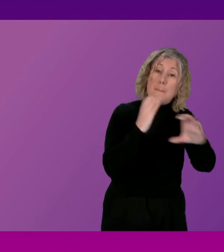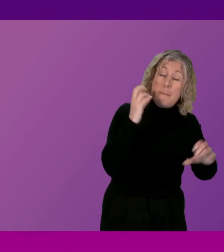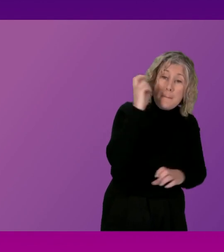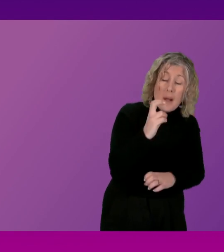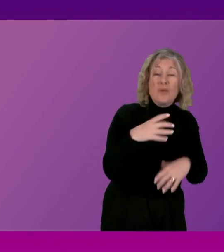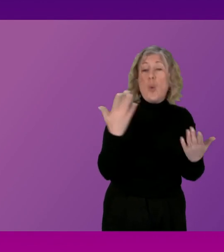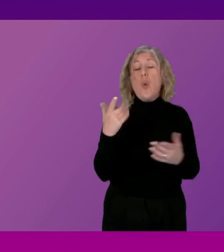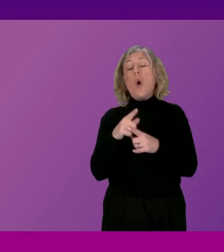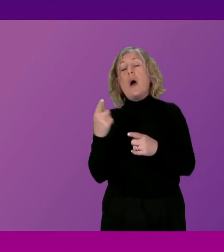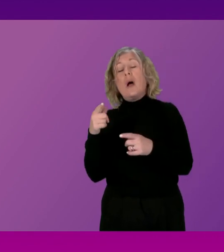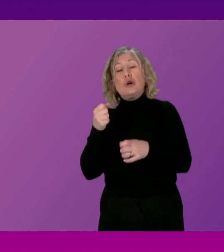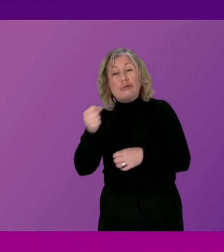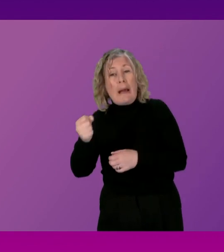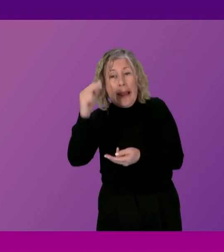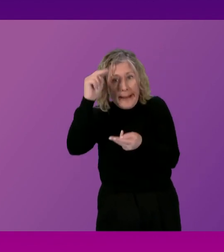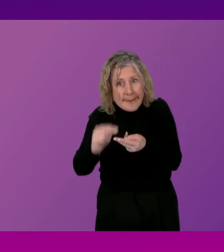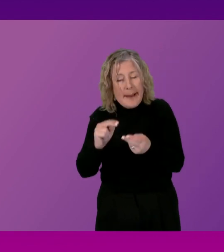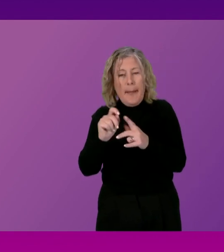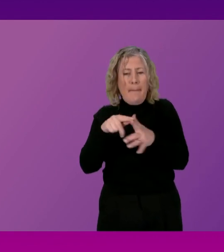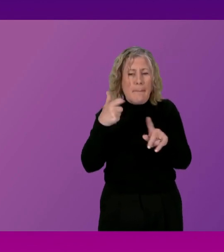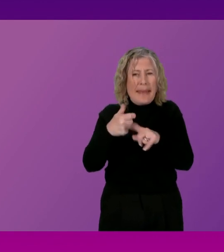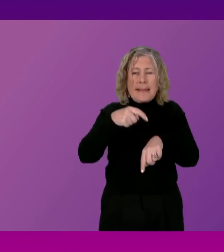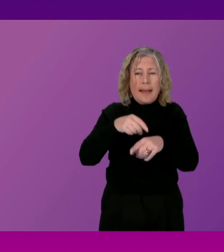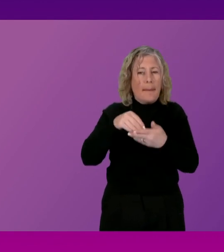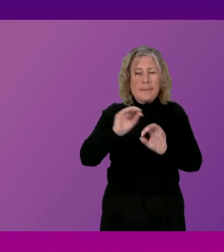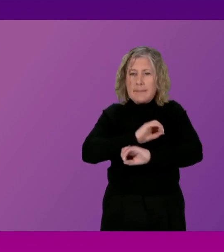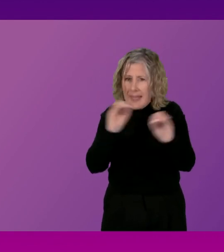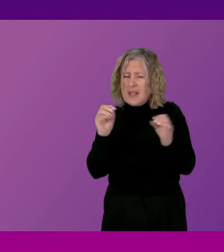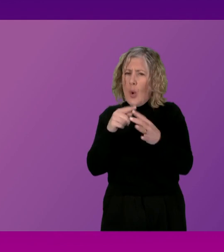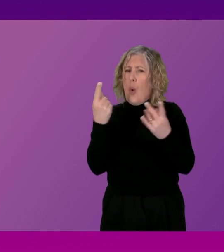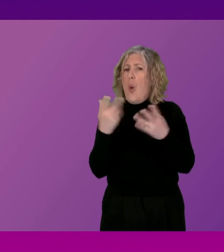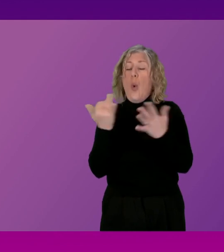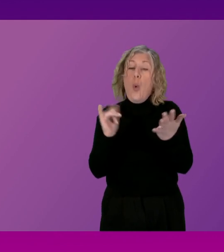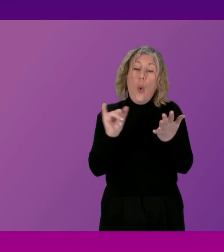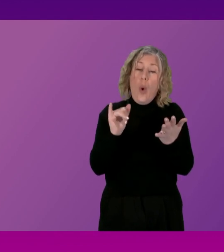or on our ferries when it comes to the expansion of the concessionary scheme, we will act where